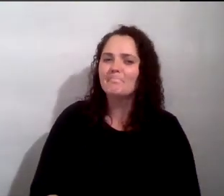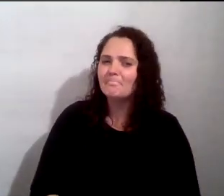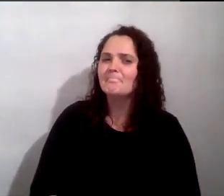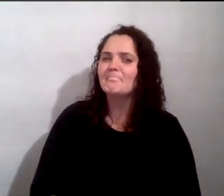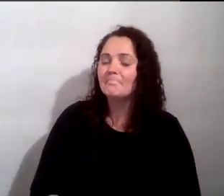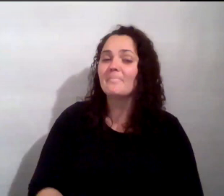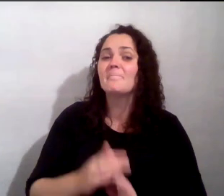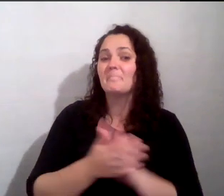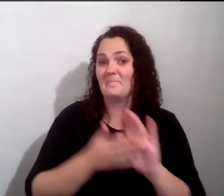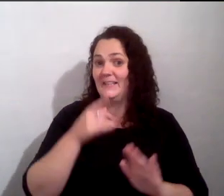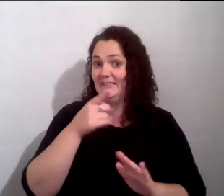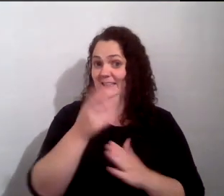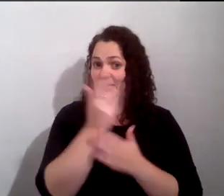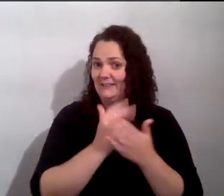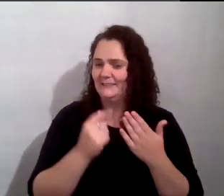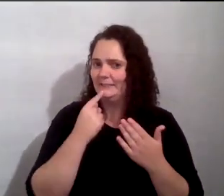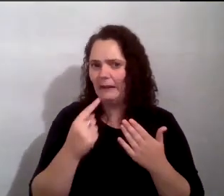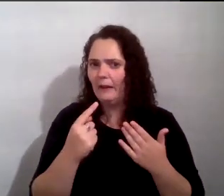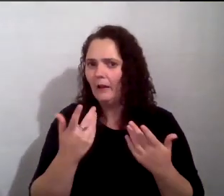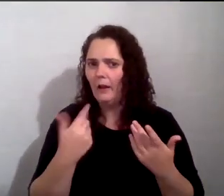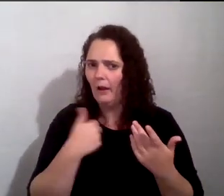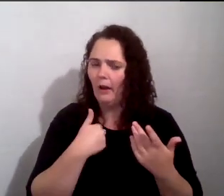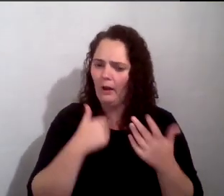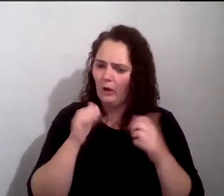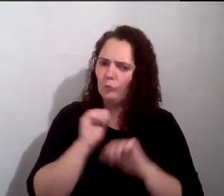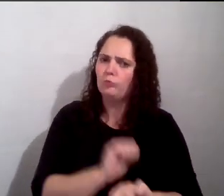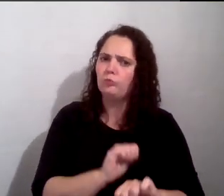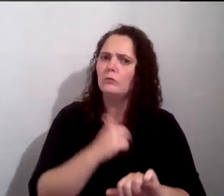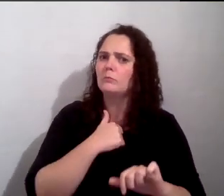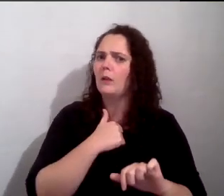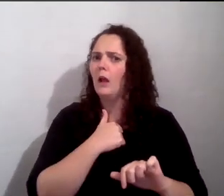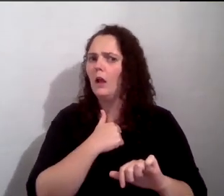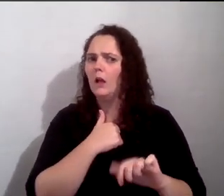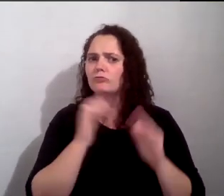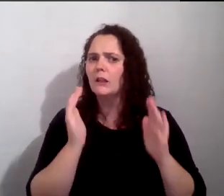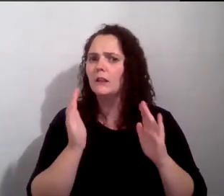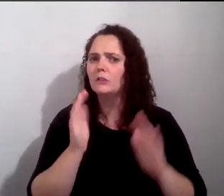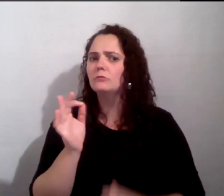the Blake Prize in 1959, and in 1961, it was acquired by the